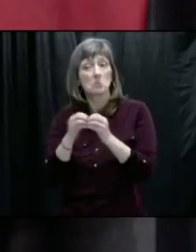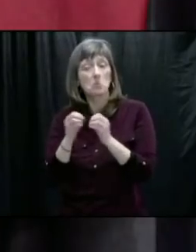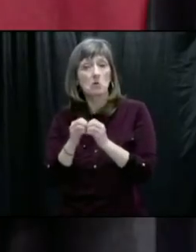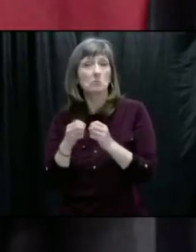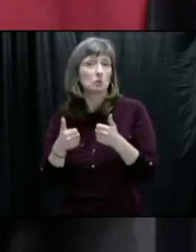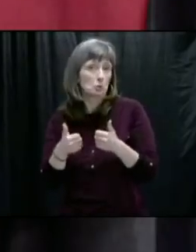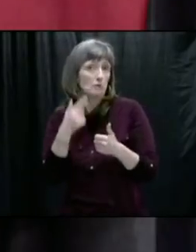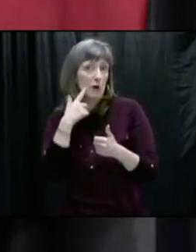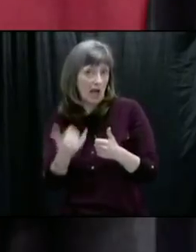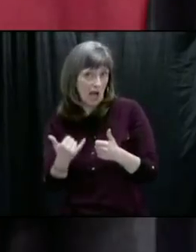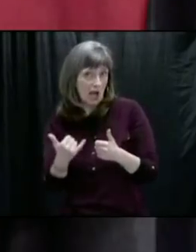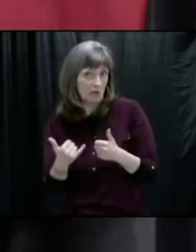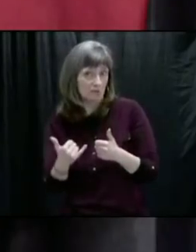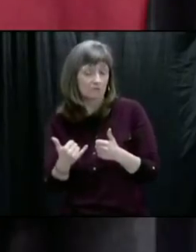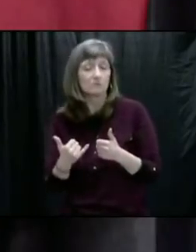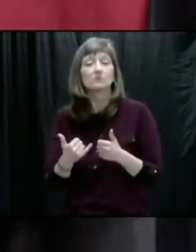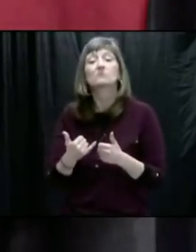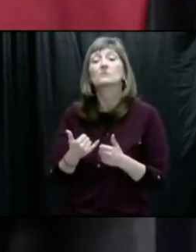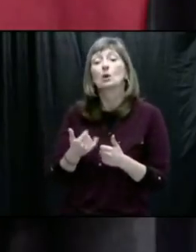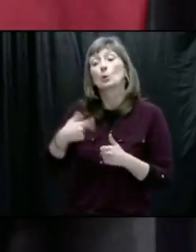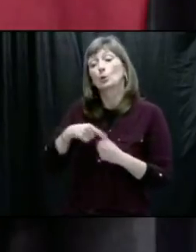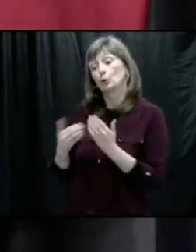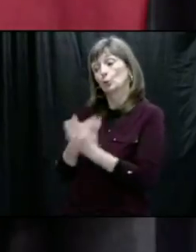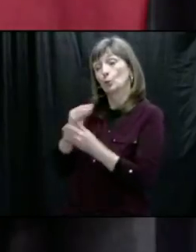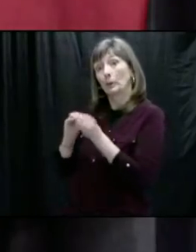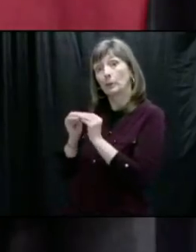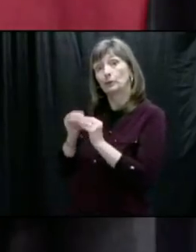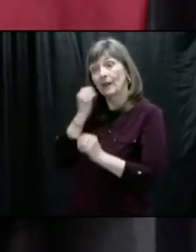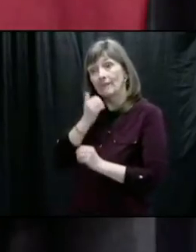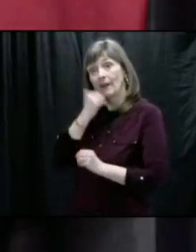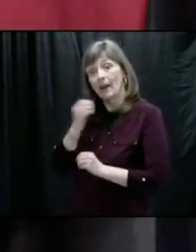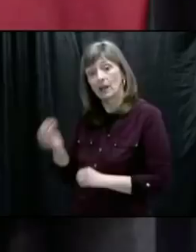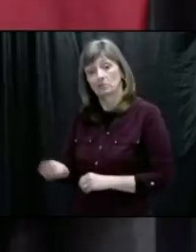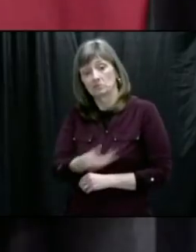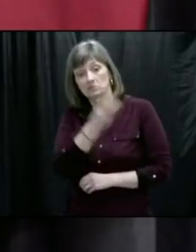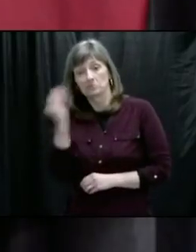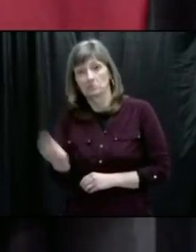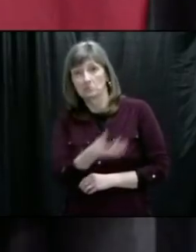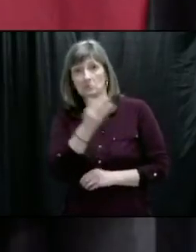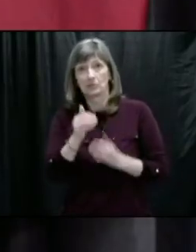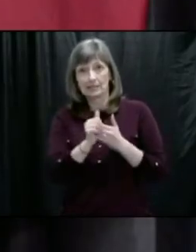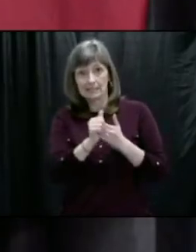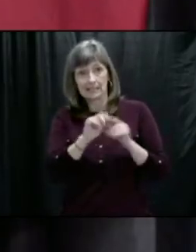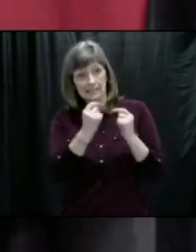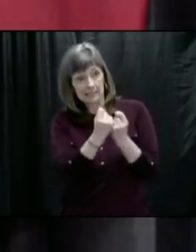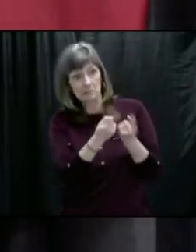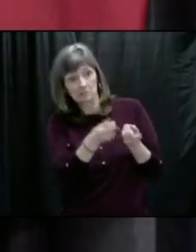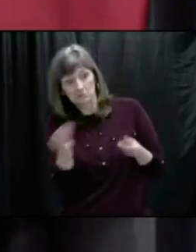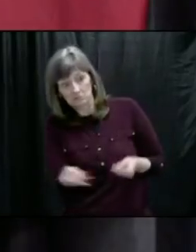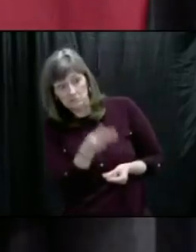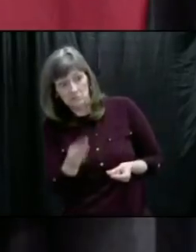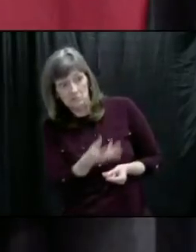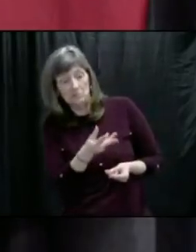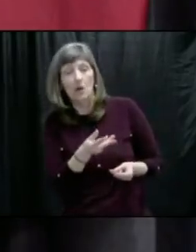PERSPECTIVES. AS UPDATED NUMBERS COME IN, DR. RAMEN AND HIS TEAM WILL